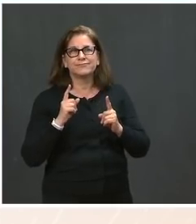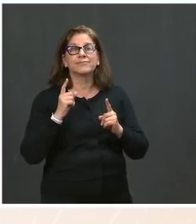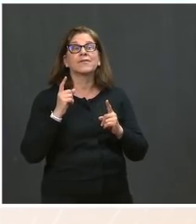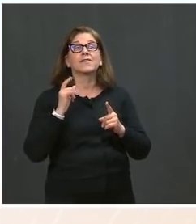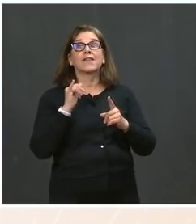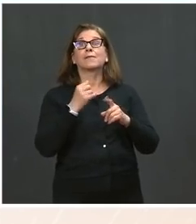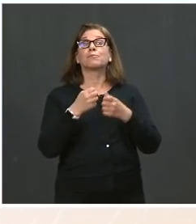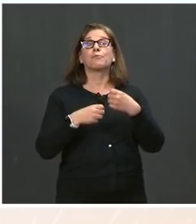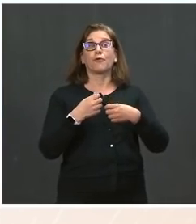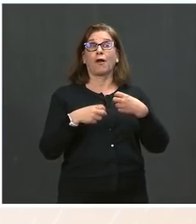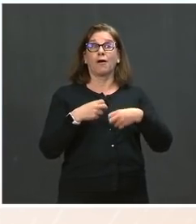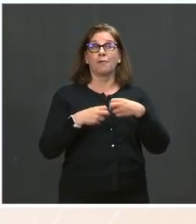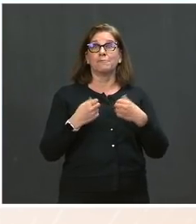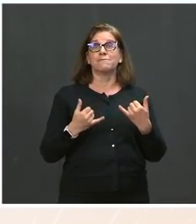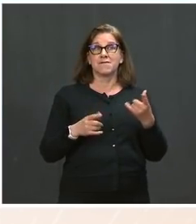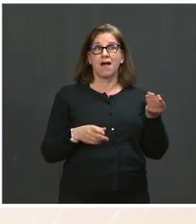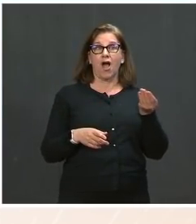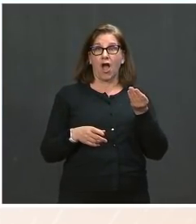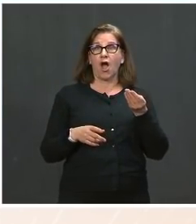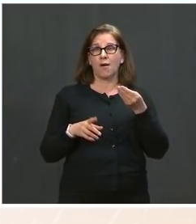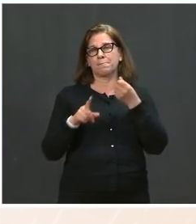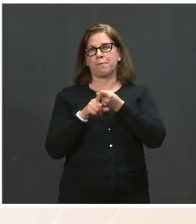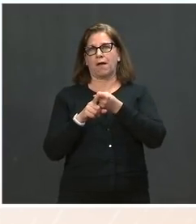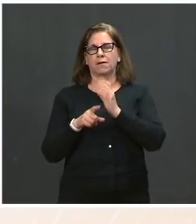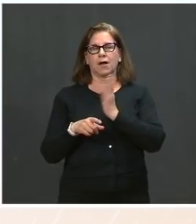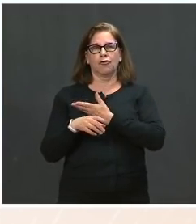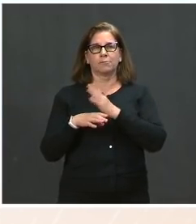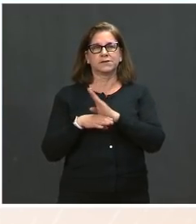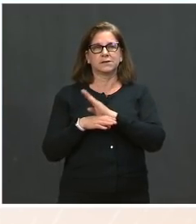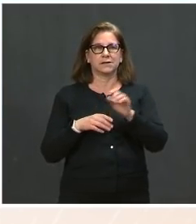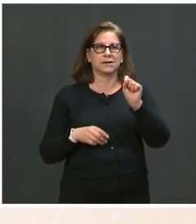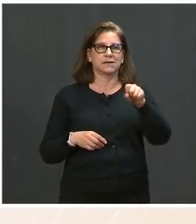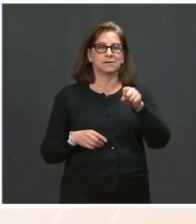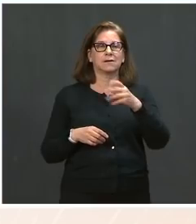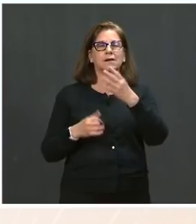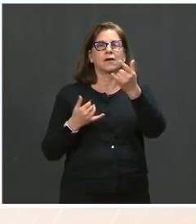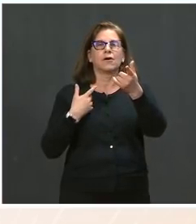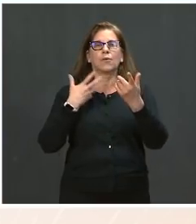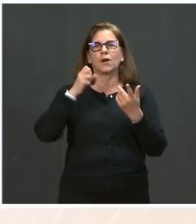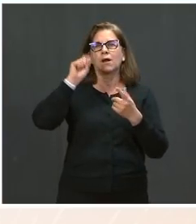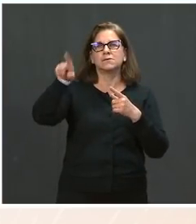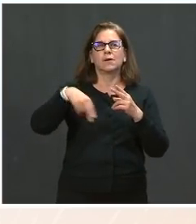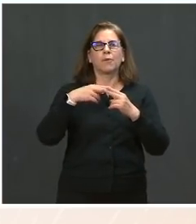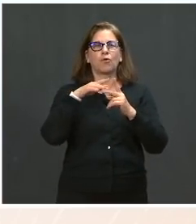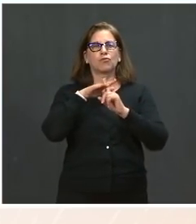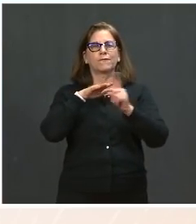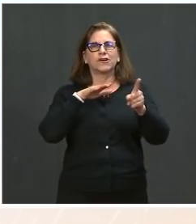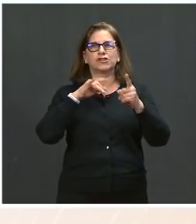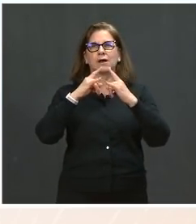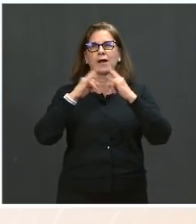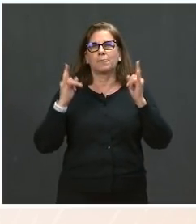to raising the refugee cap? We've been hearing about this for a couple of months now. Ms. Psaki: No. We remain committed to it.